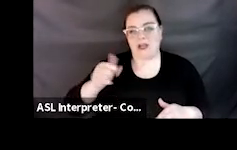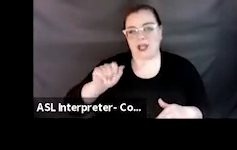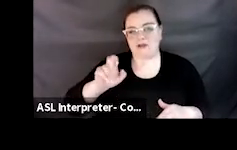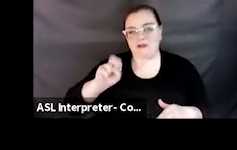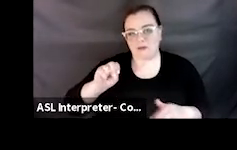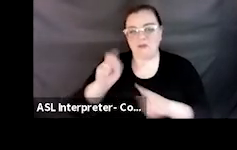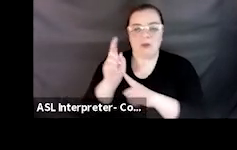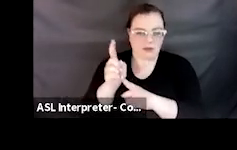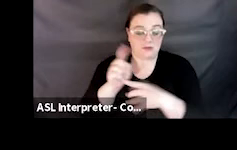Heidi Rosofsky: Next.